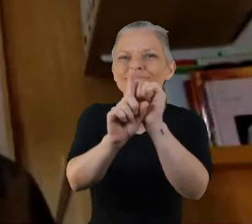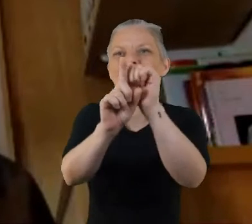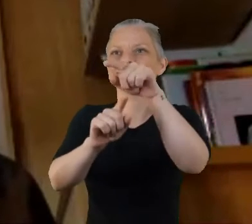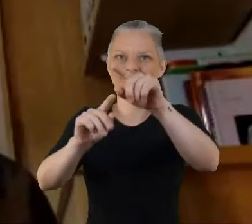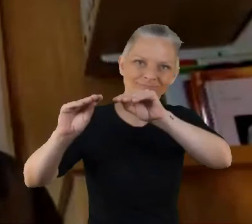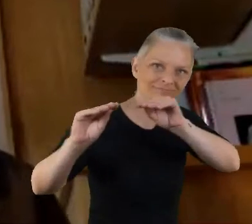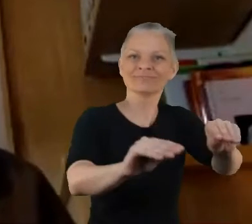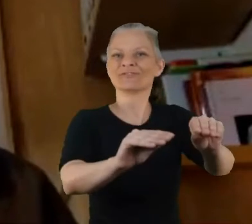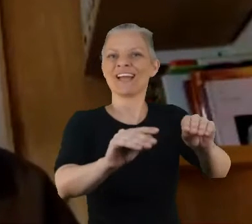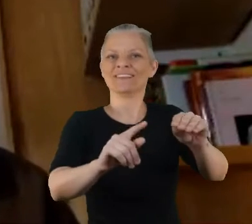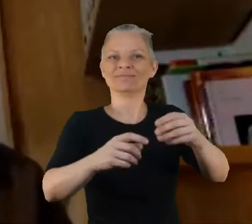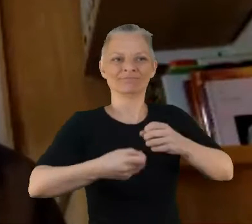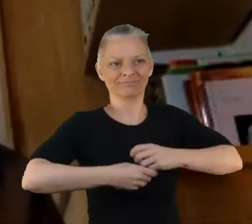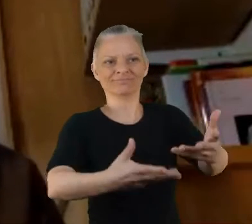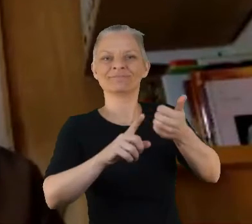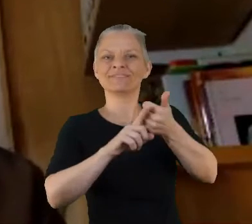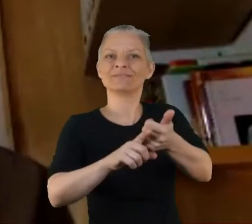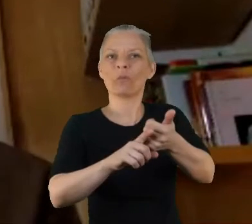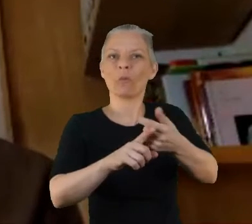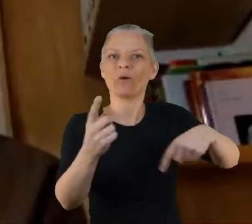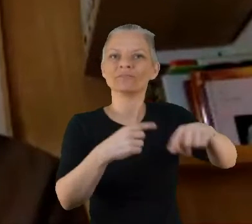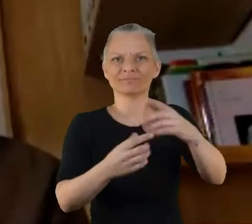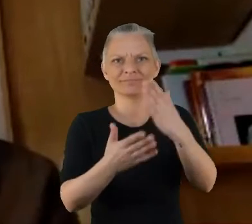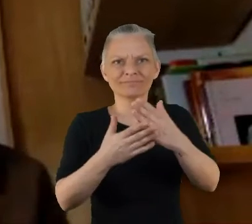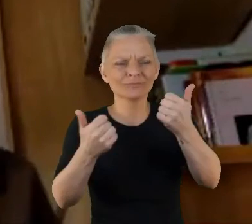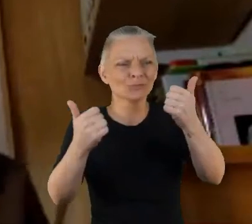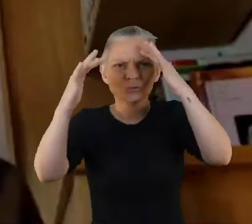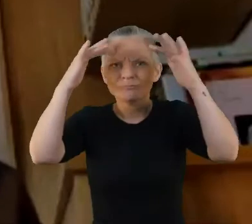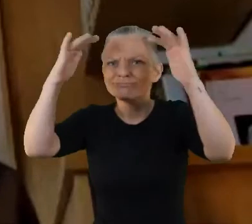it’s just been an amazing experience so I thank the team. Thank you very much for that.